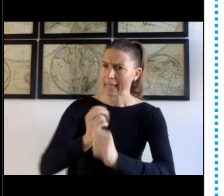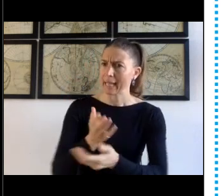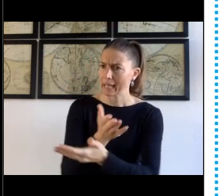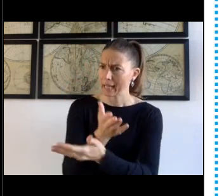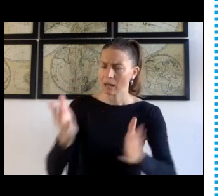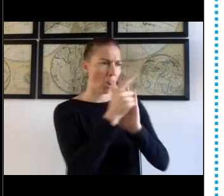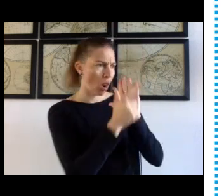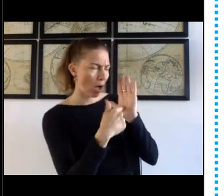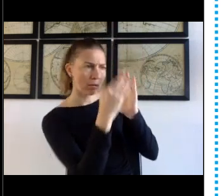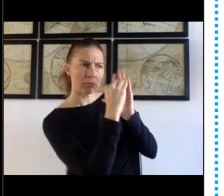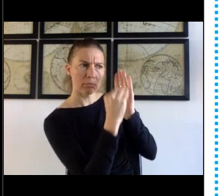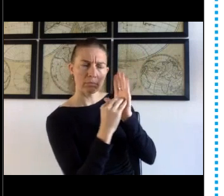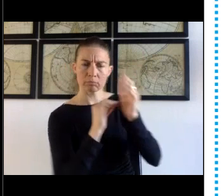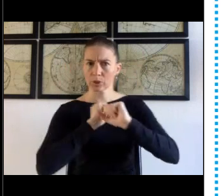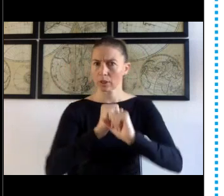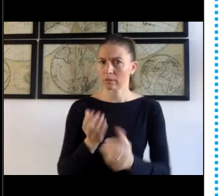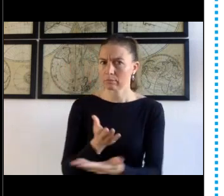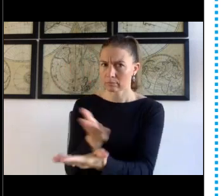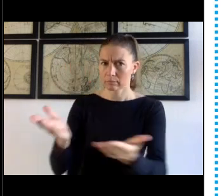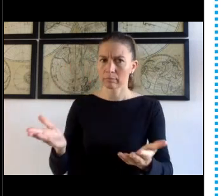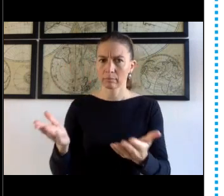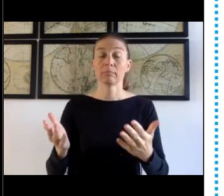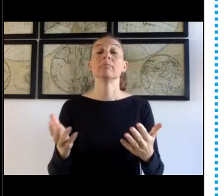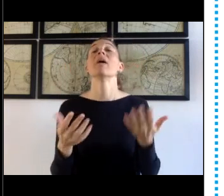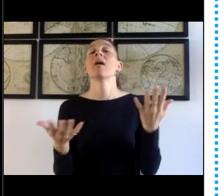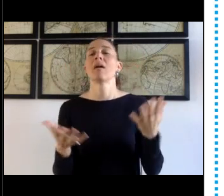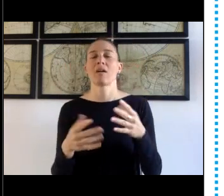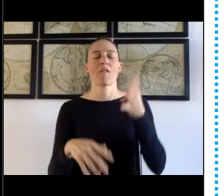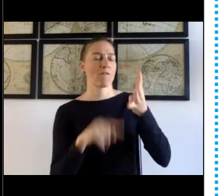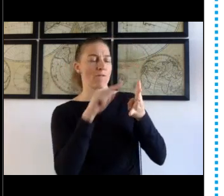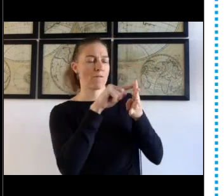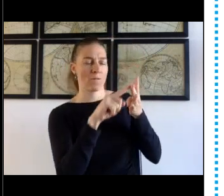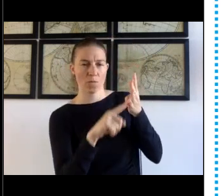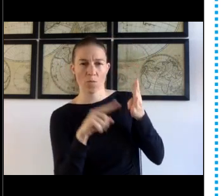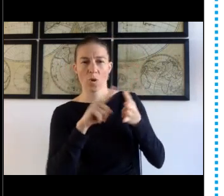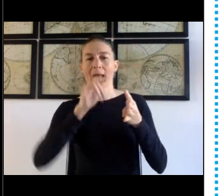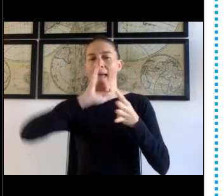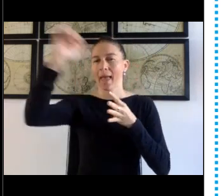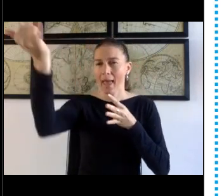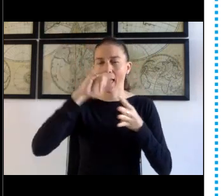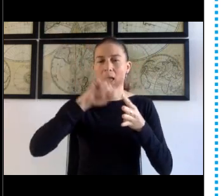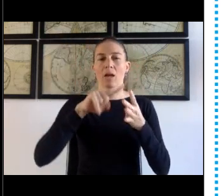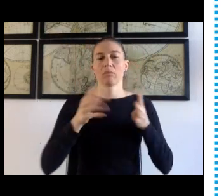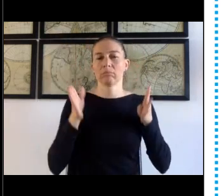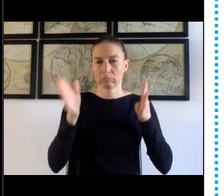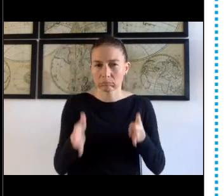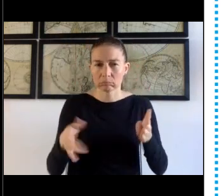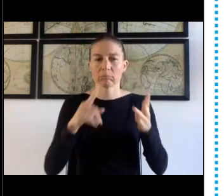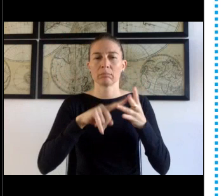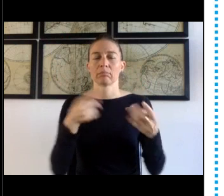in four transport modes: air, train, bus and coach and water transport.